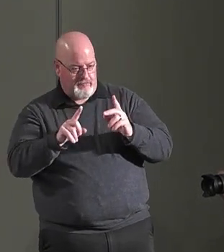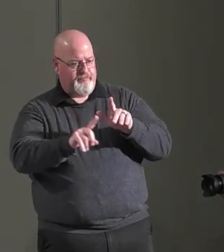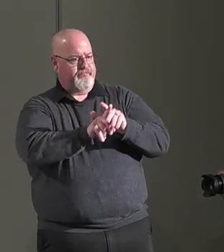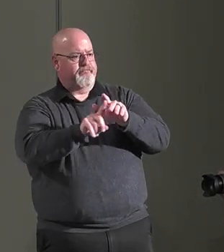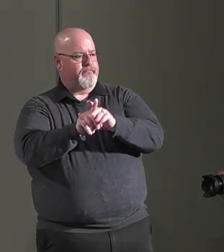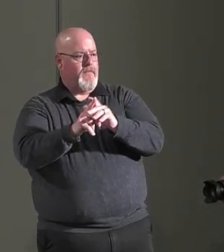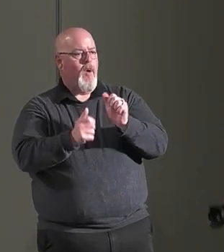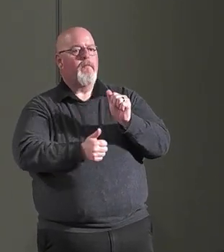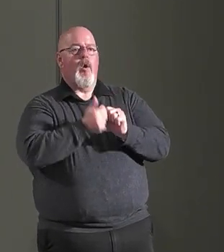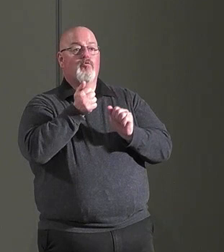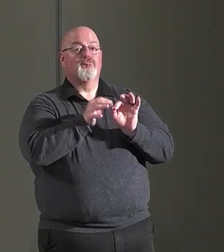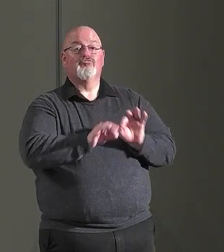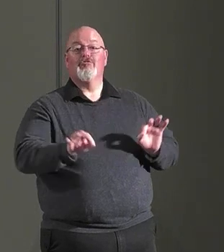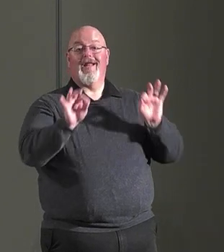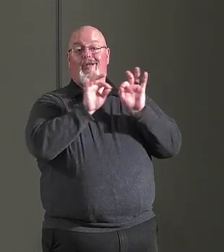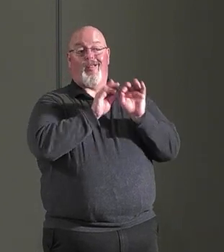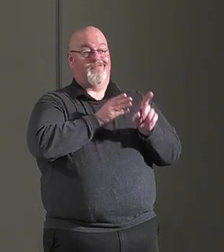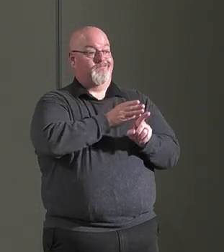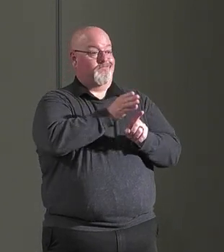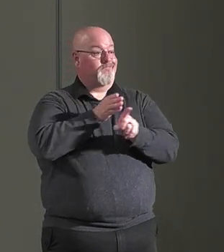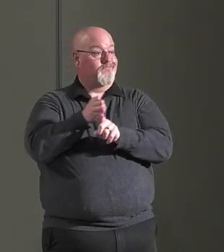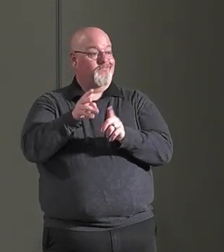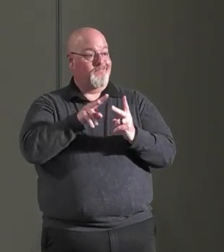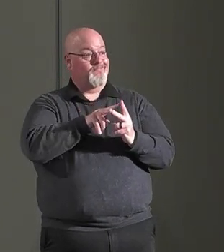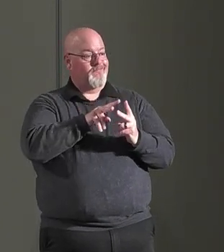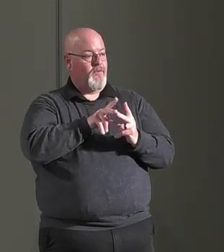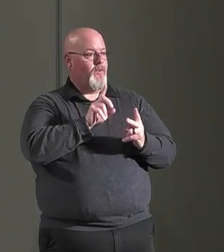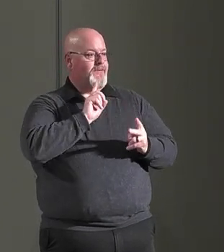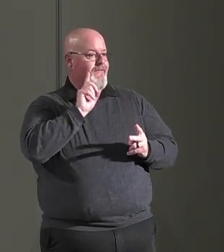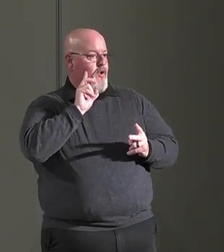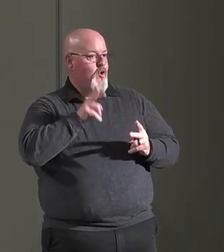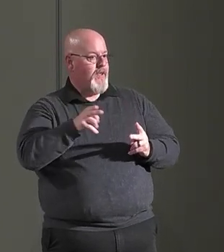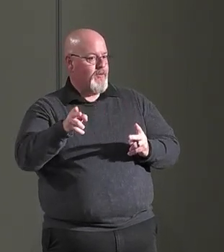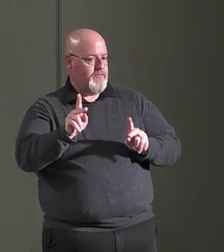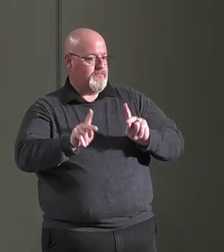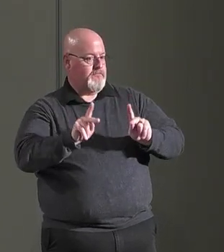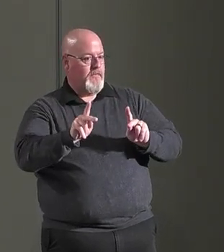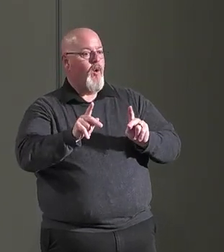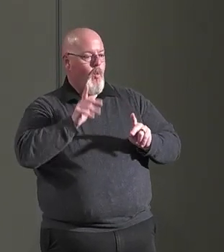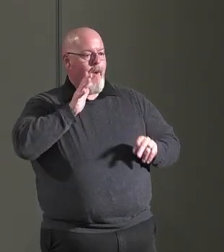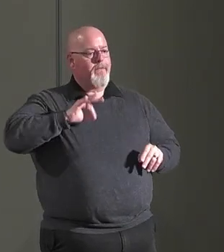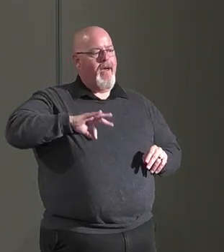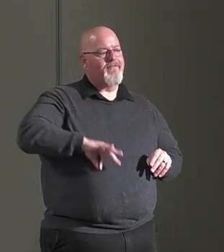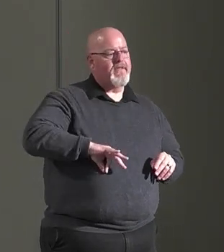the most critical areas where deaf and hard of hearing individuals would benefit significantly